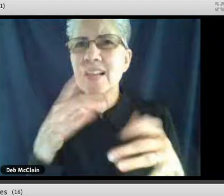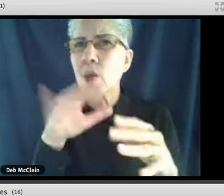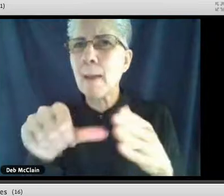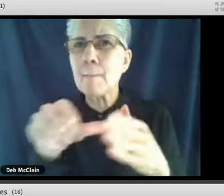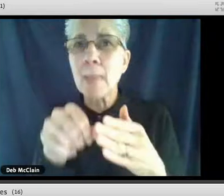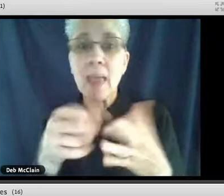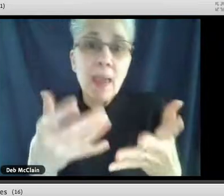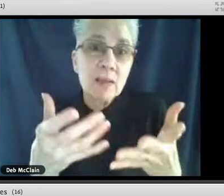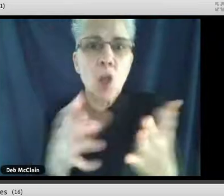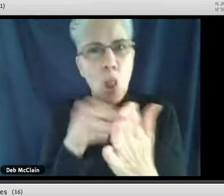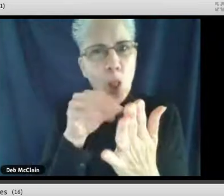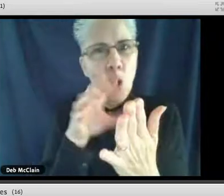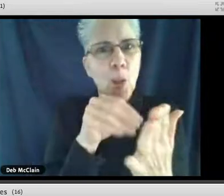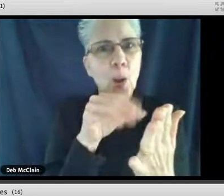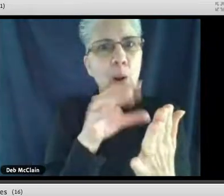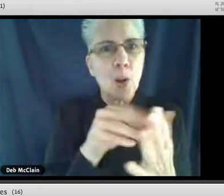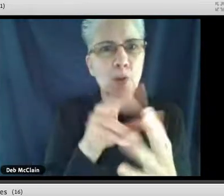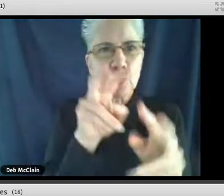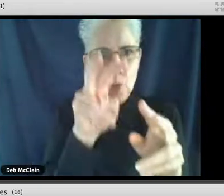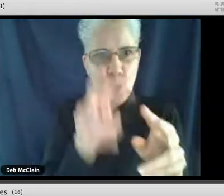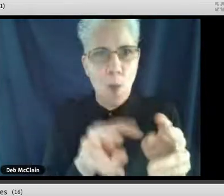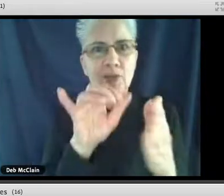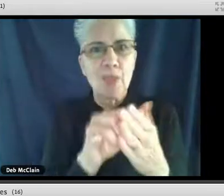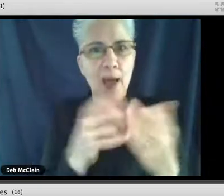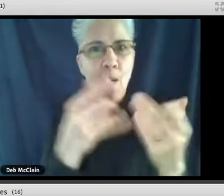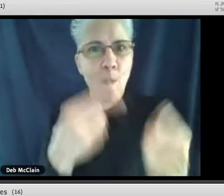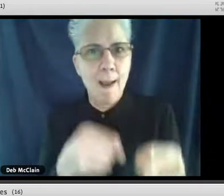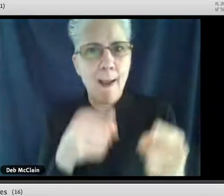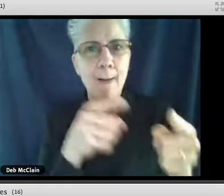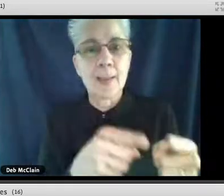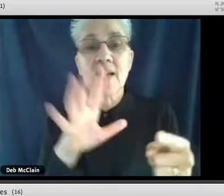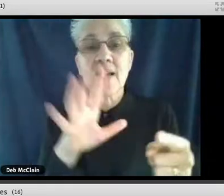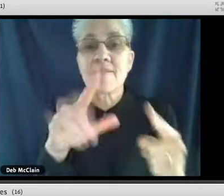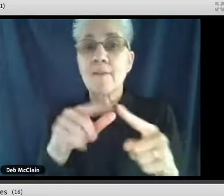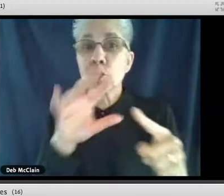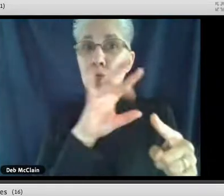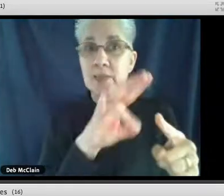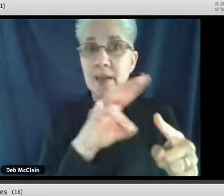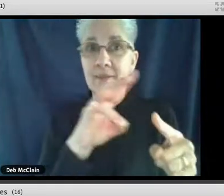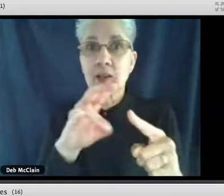So you're going to kind of walk through that with them. Five to seven questions. So you really have to have an idea